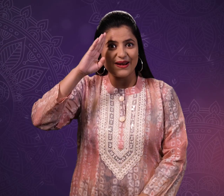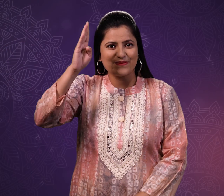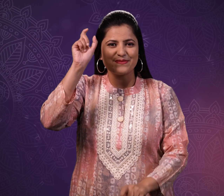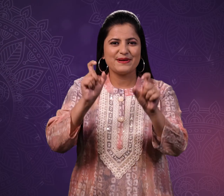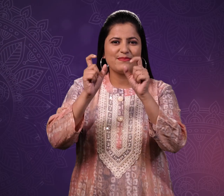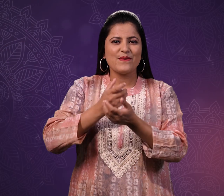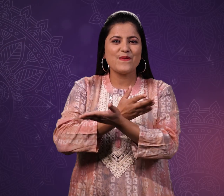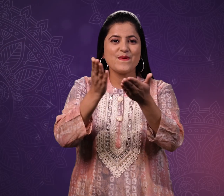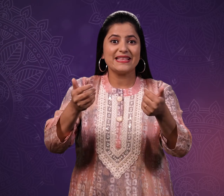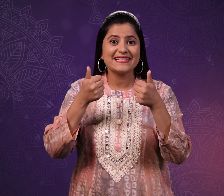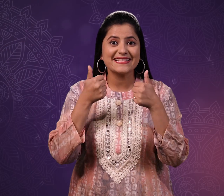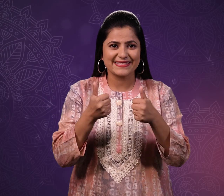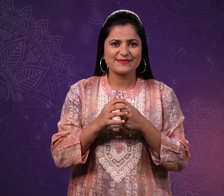Hello everyone!